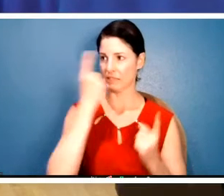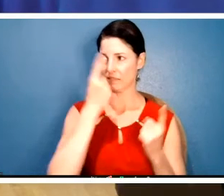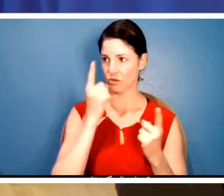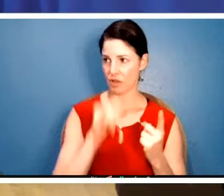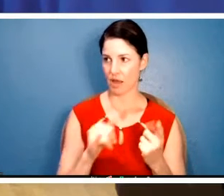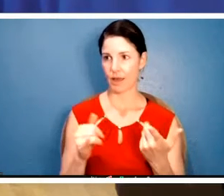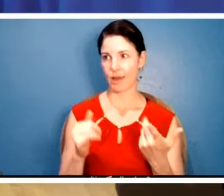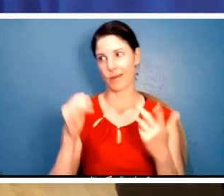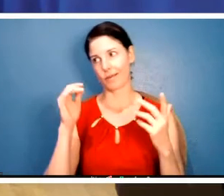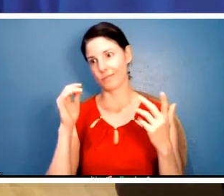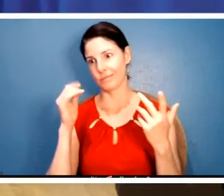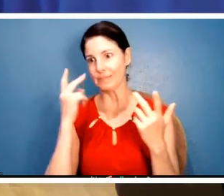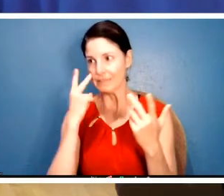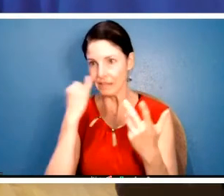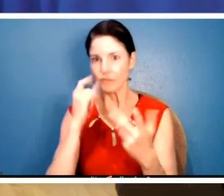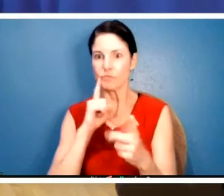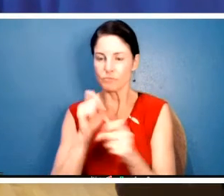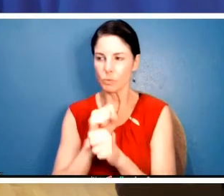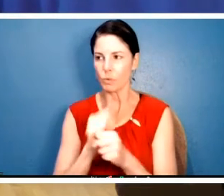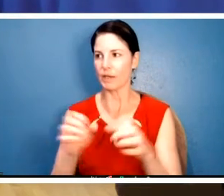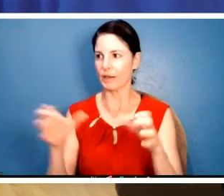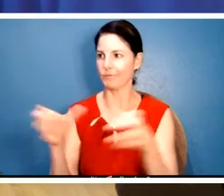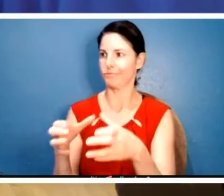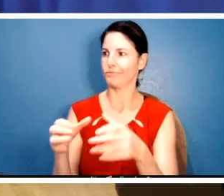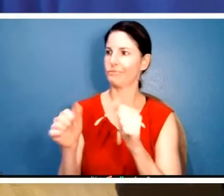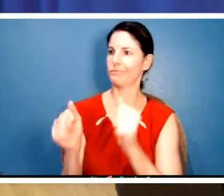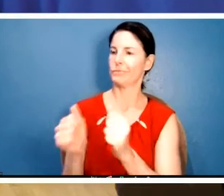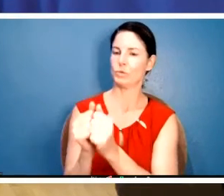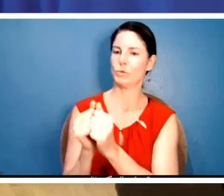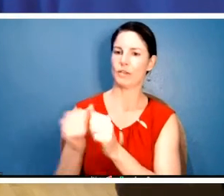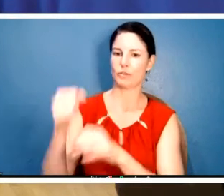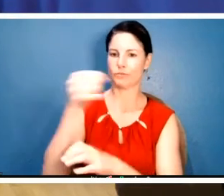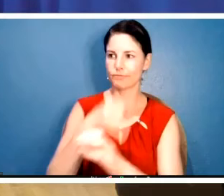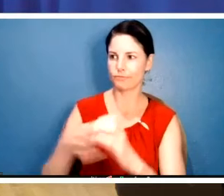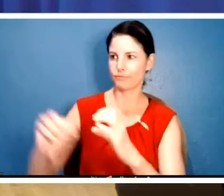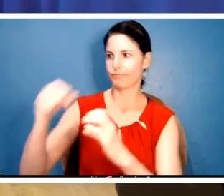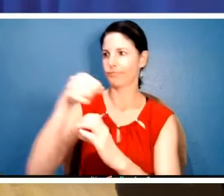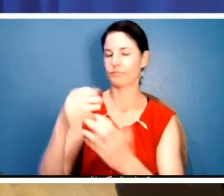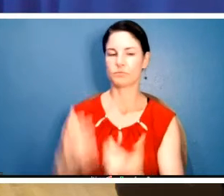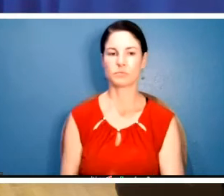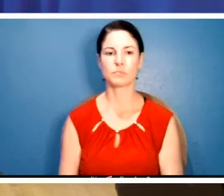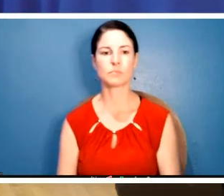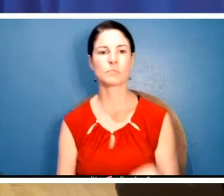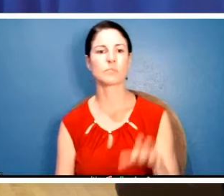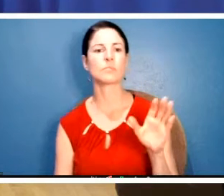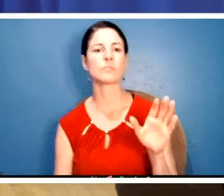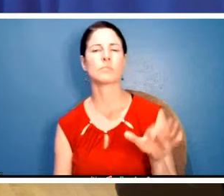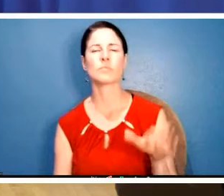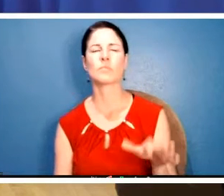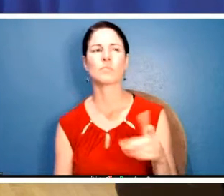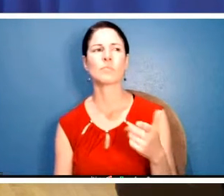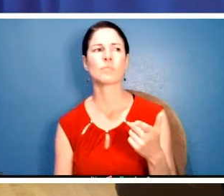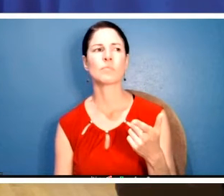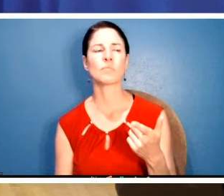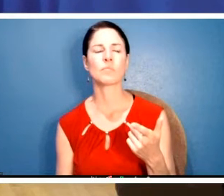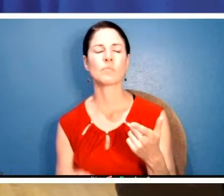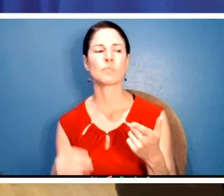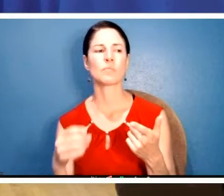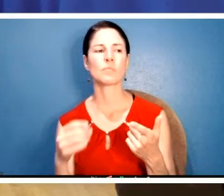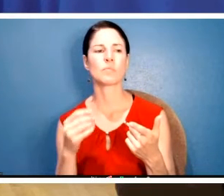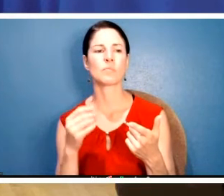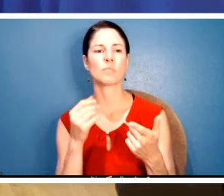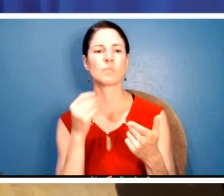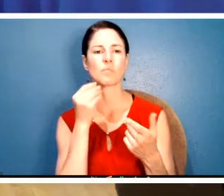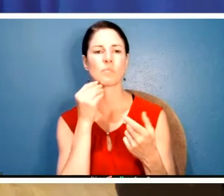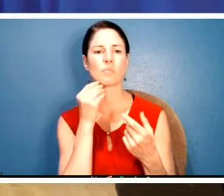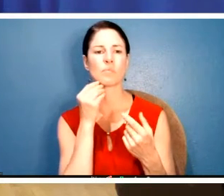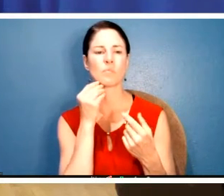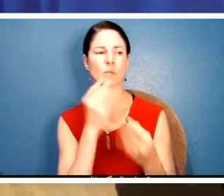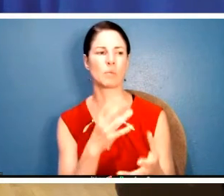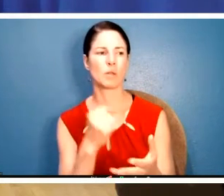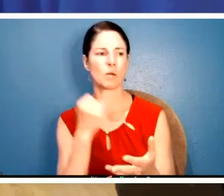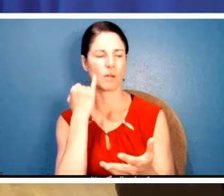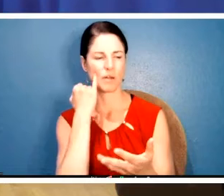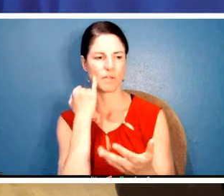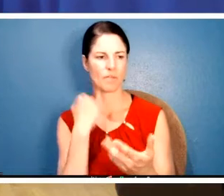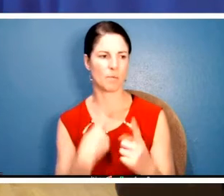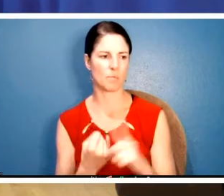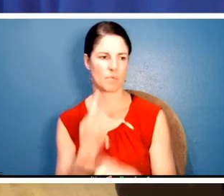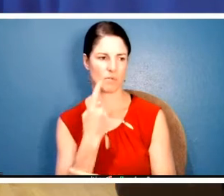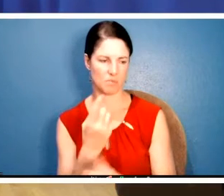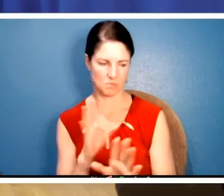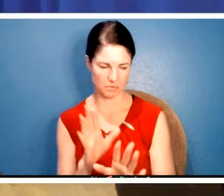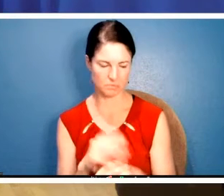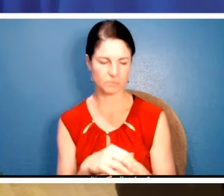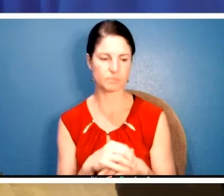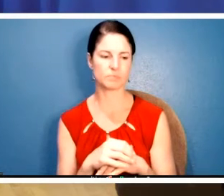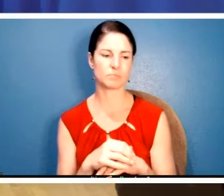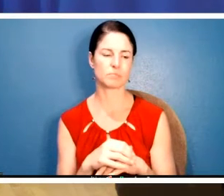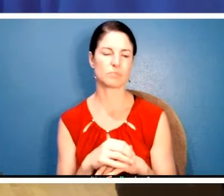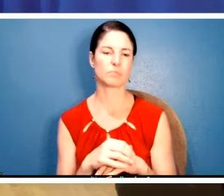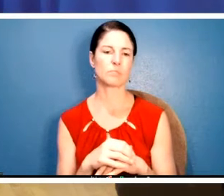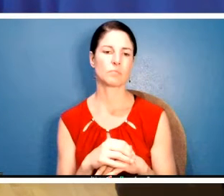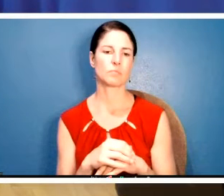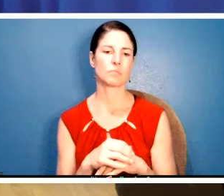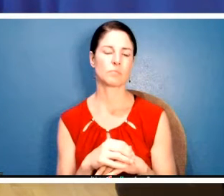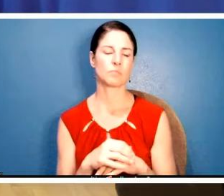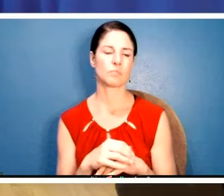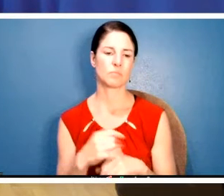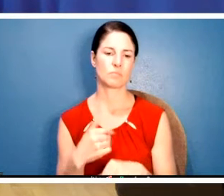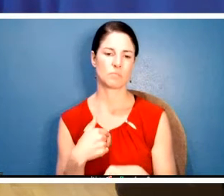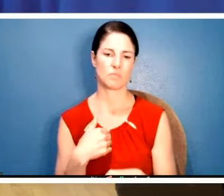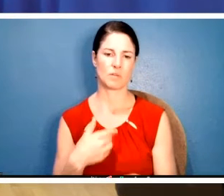Could it could I add to that in tell me if i'm Adeline here for it doesn't mesh well with the mechanics of what we're attempting to do here in a very short short amount of time, but I suspect there's probably no reason or Courtney that.